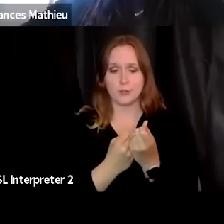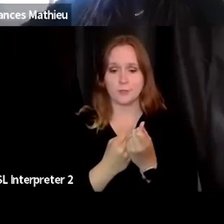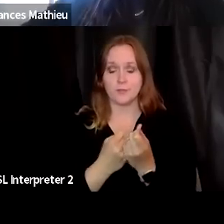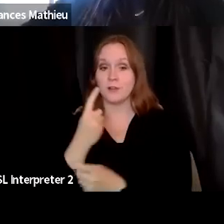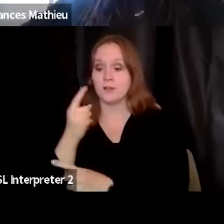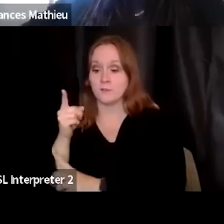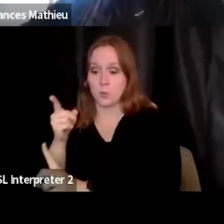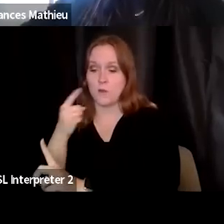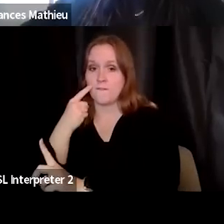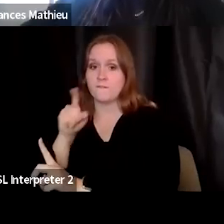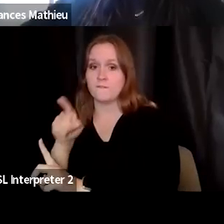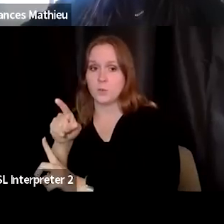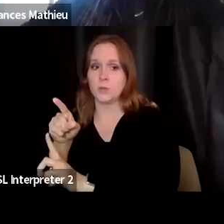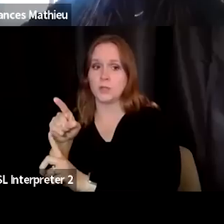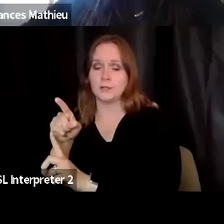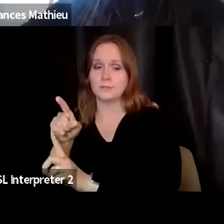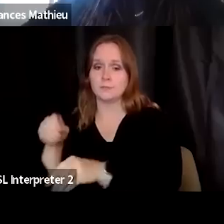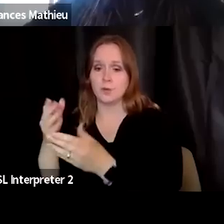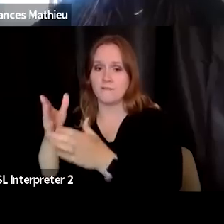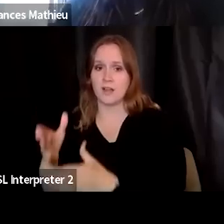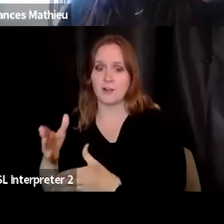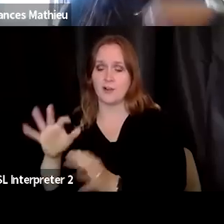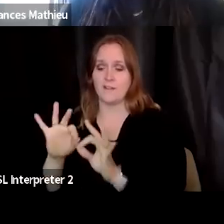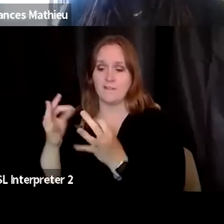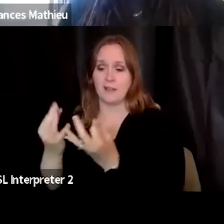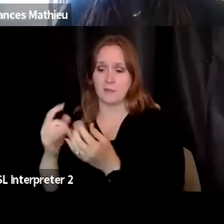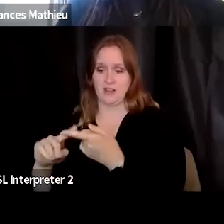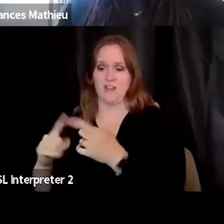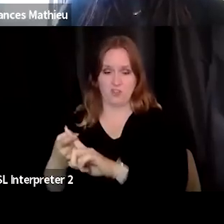and friends of the individual can also go a long way